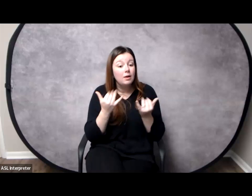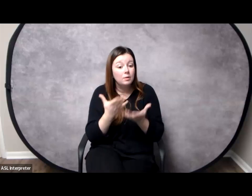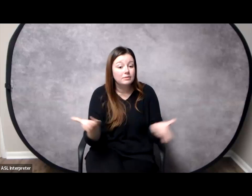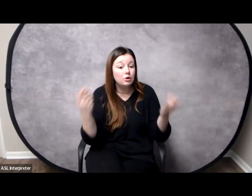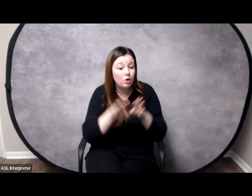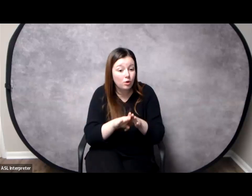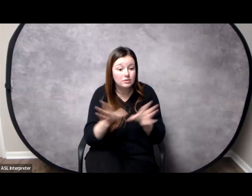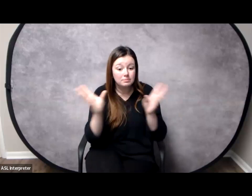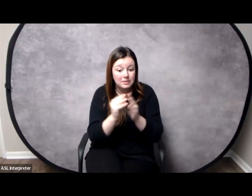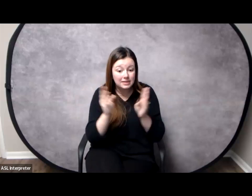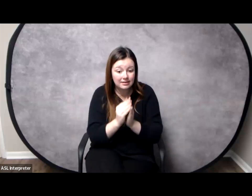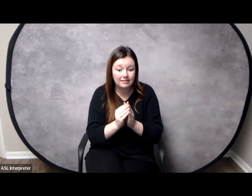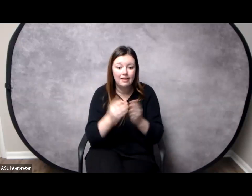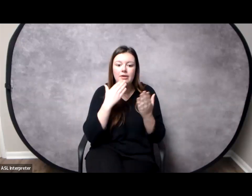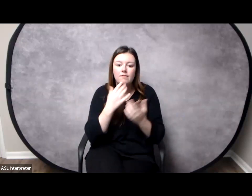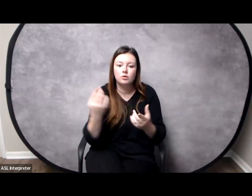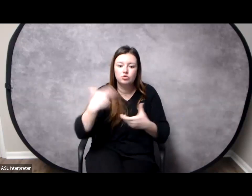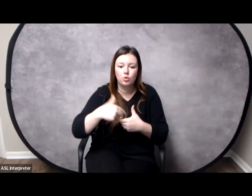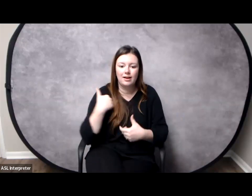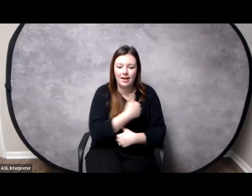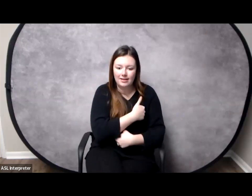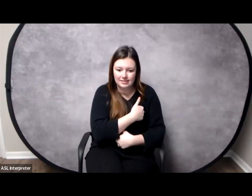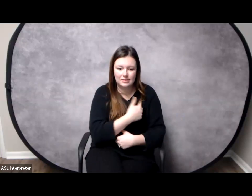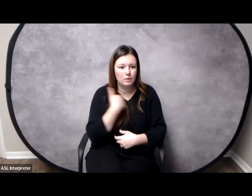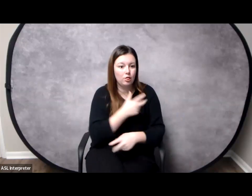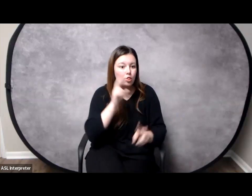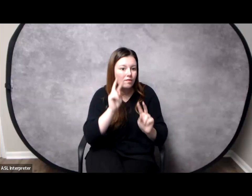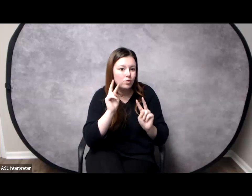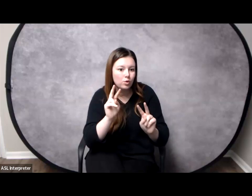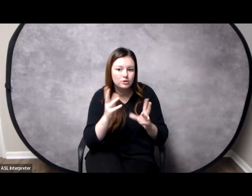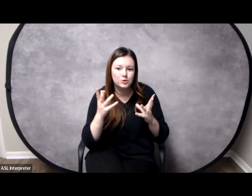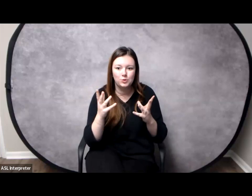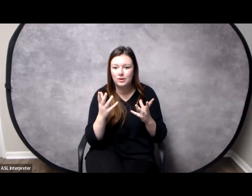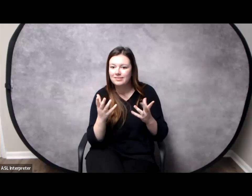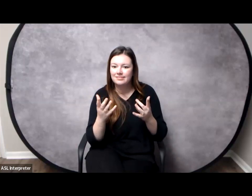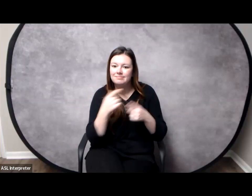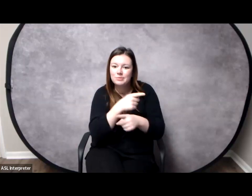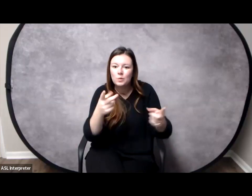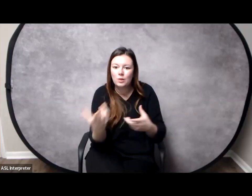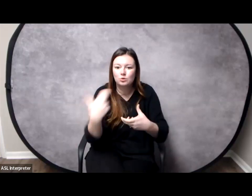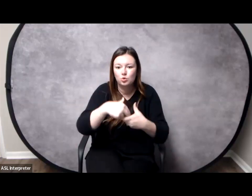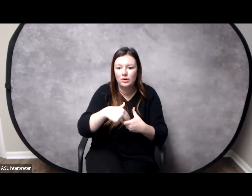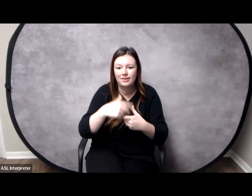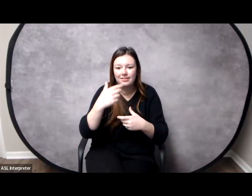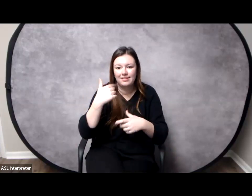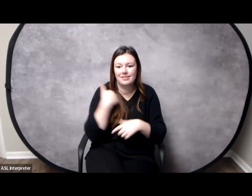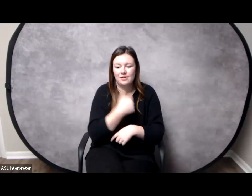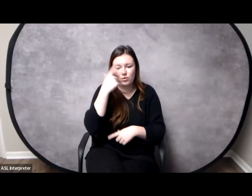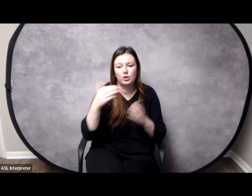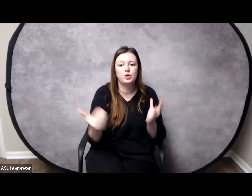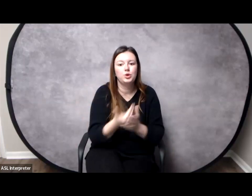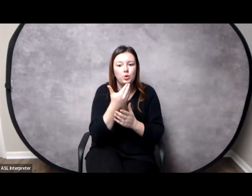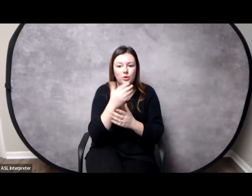And we look forward to having you join us for our new series that will start in January